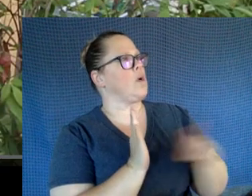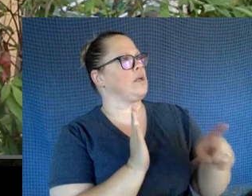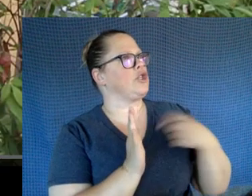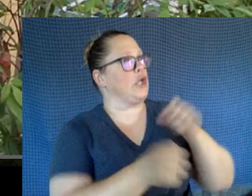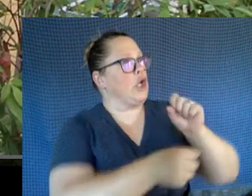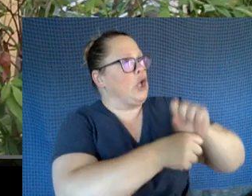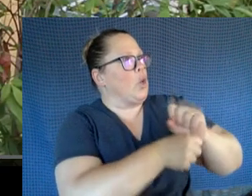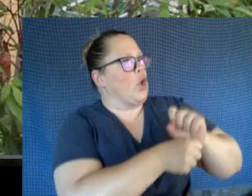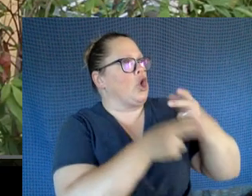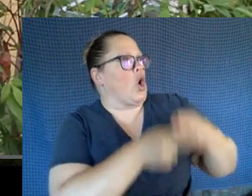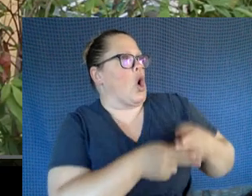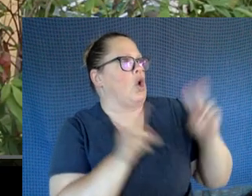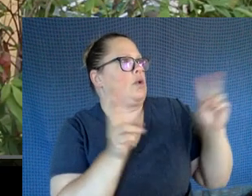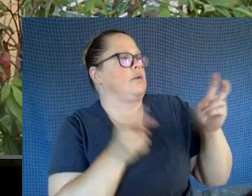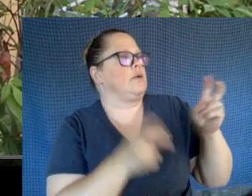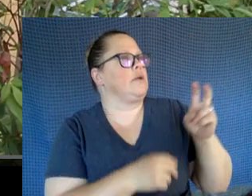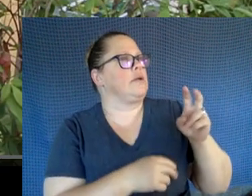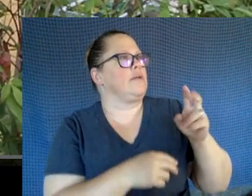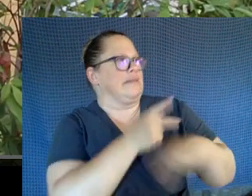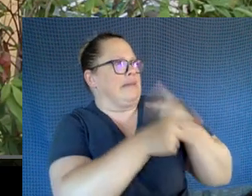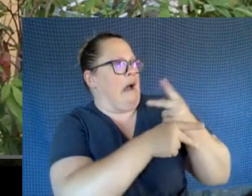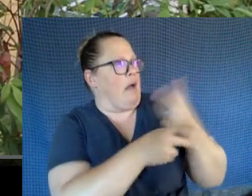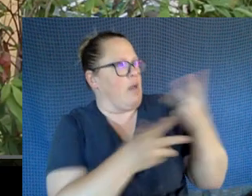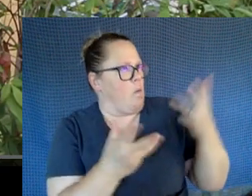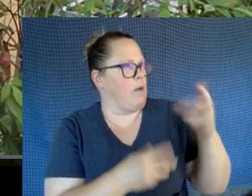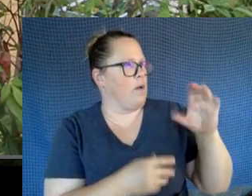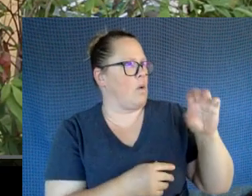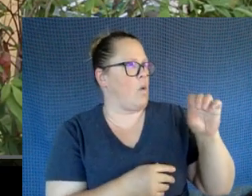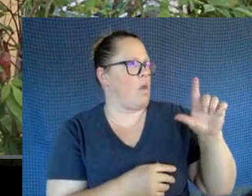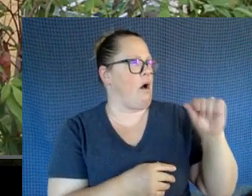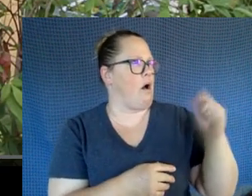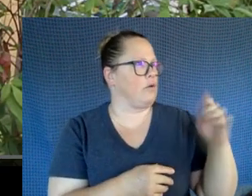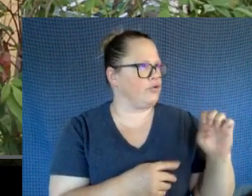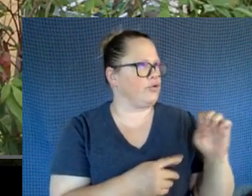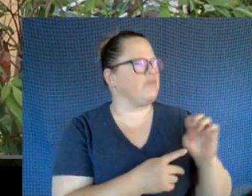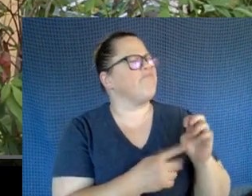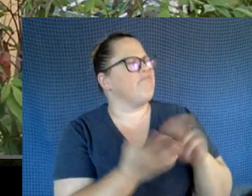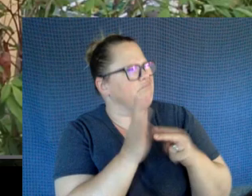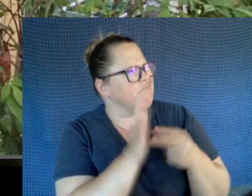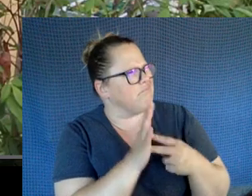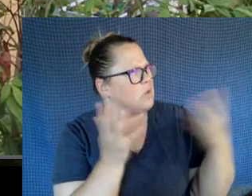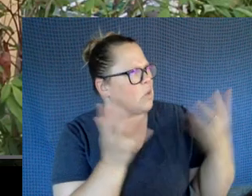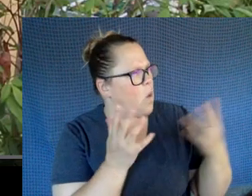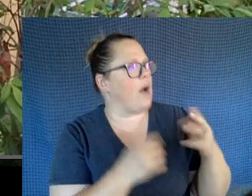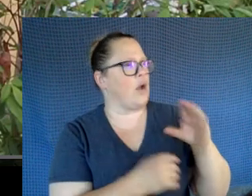we call the style of collage and collage comes from the French meaning to glue